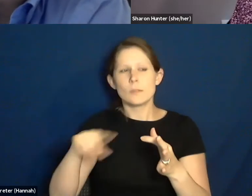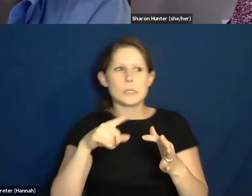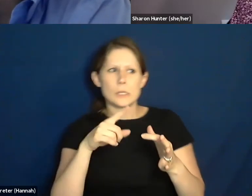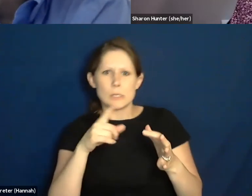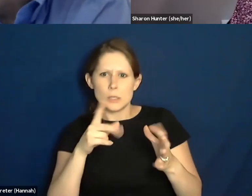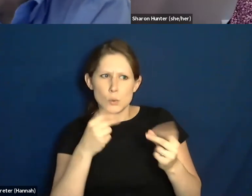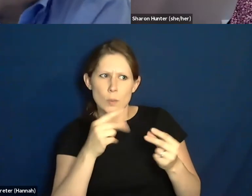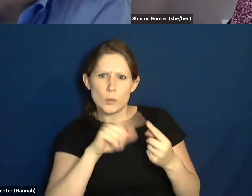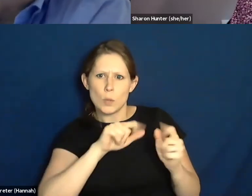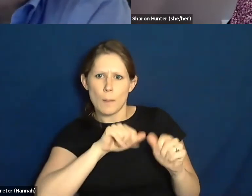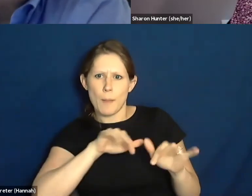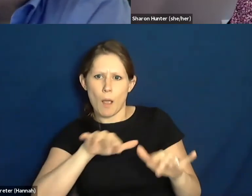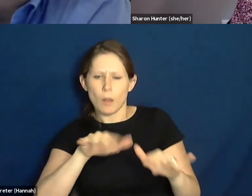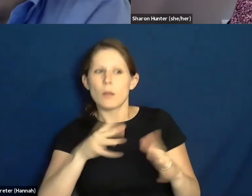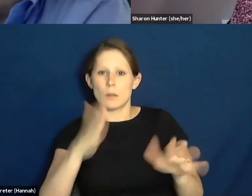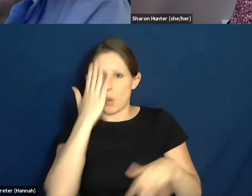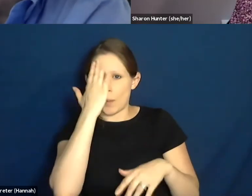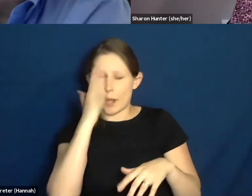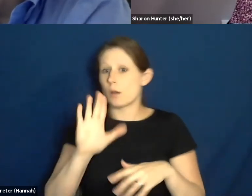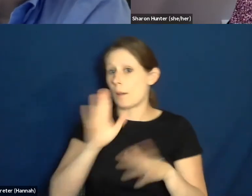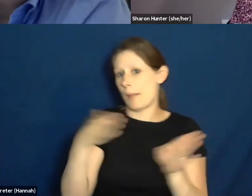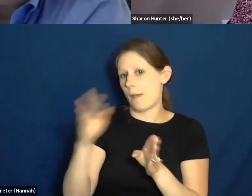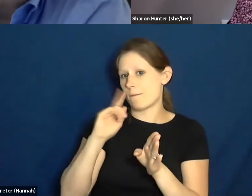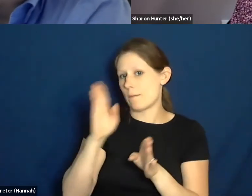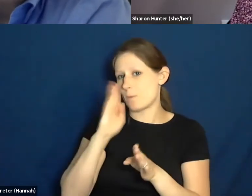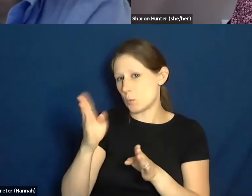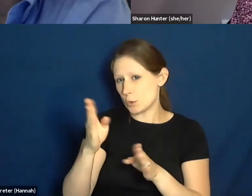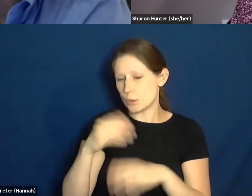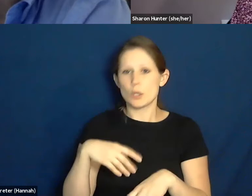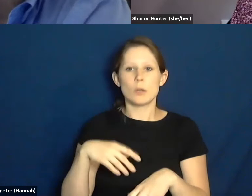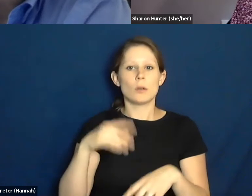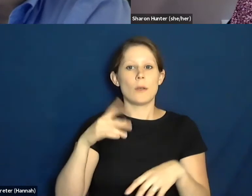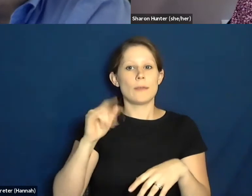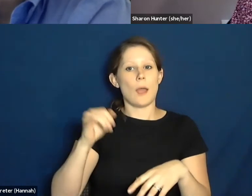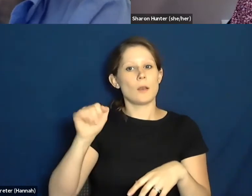of the plans you're making, the artists you're looking to bring in, the plays you're reading for,